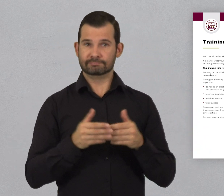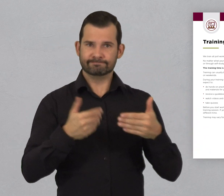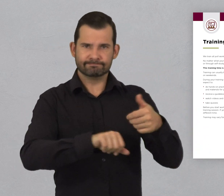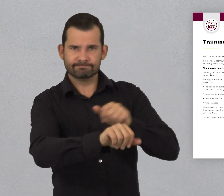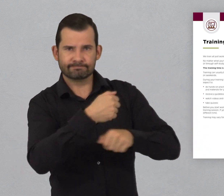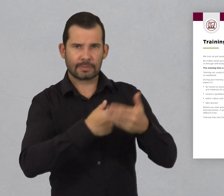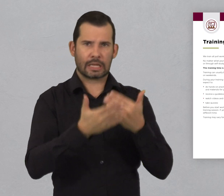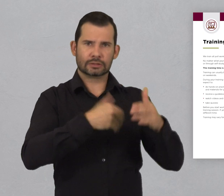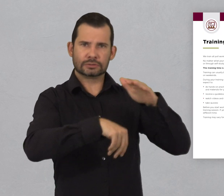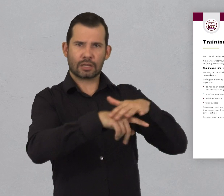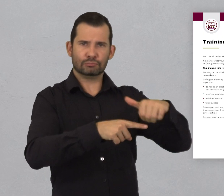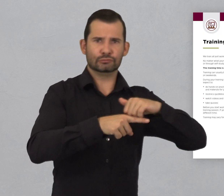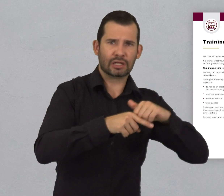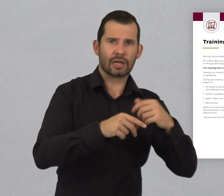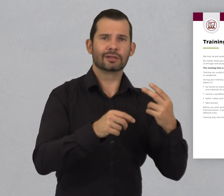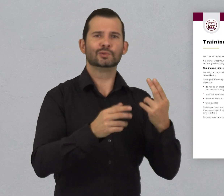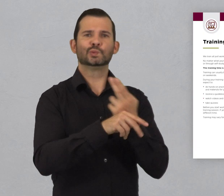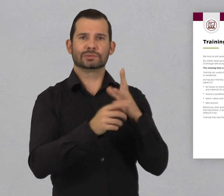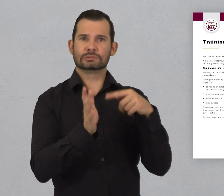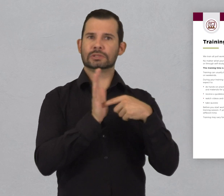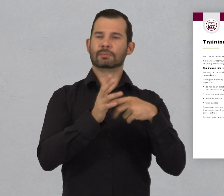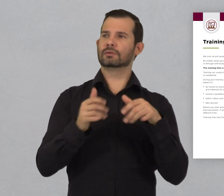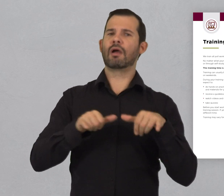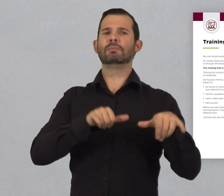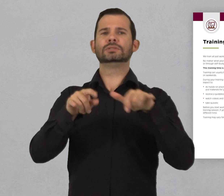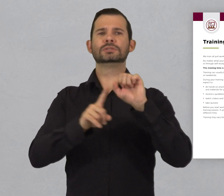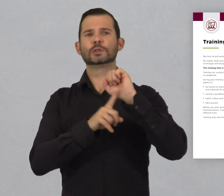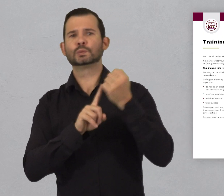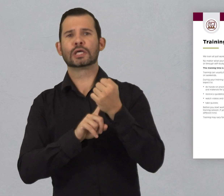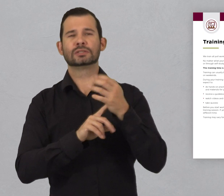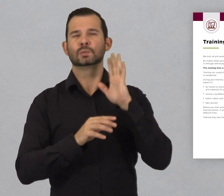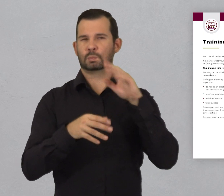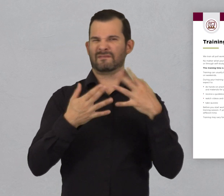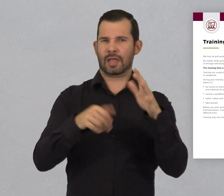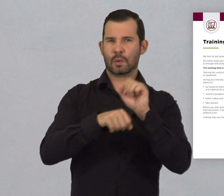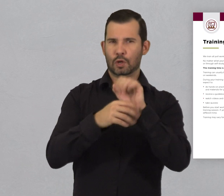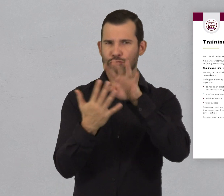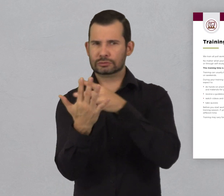· do hands-on practice using examples of common situations (we’ll provide